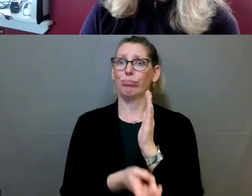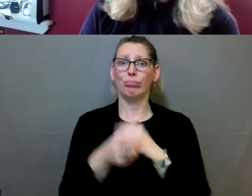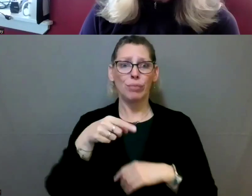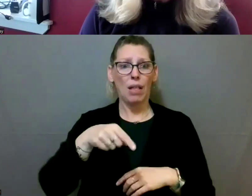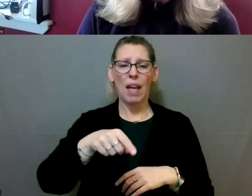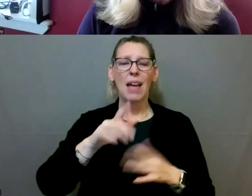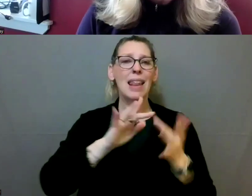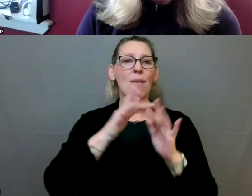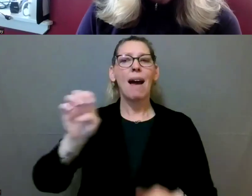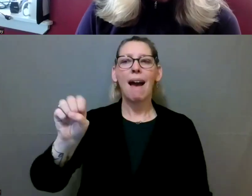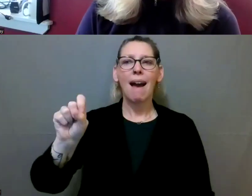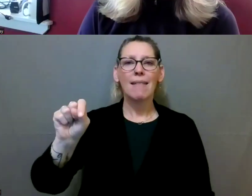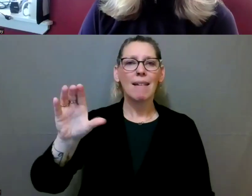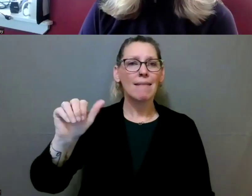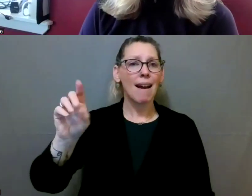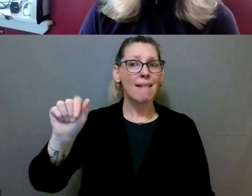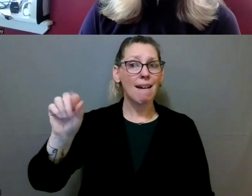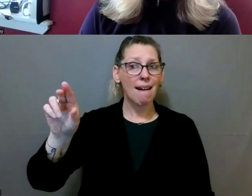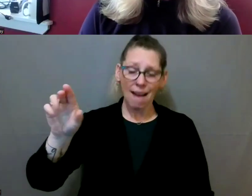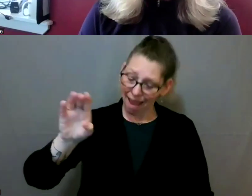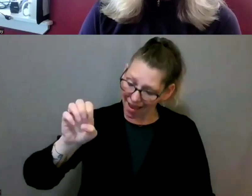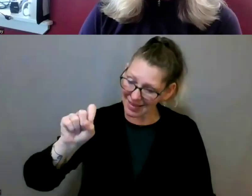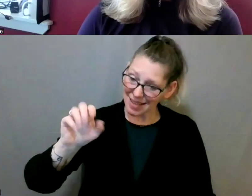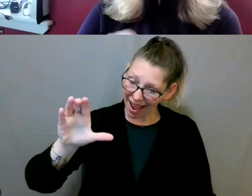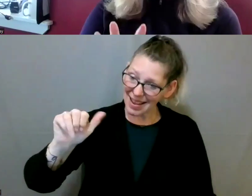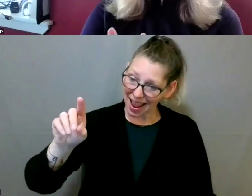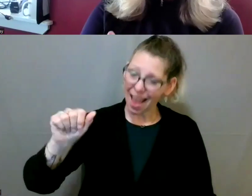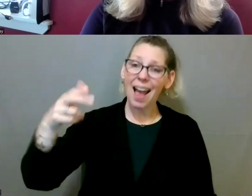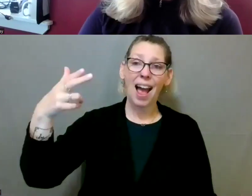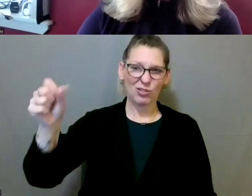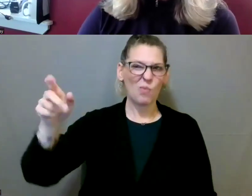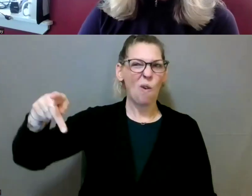Estada High School in the Portland area and some of these materials are on our